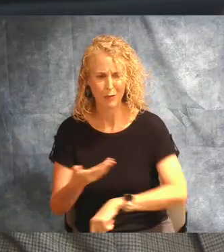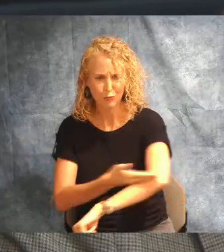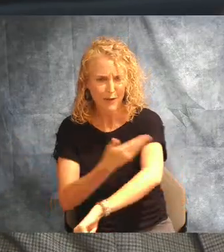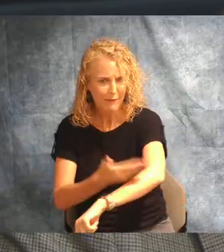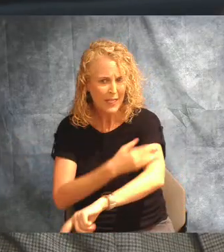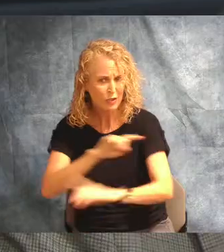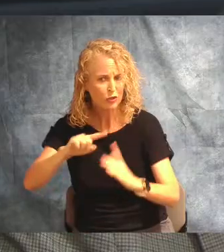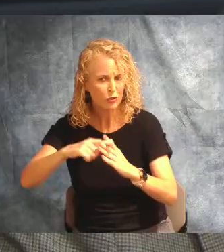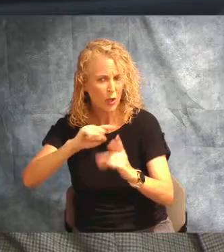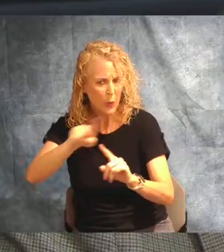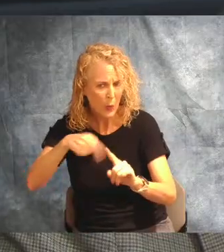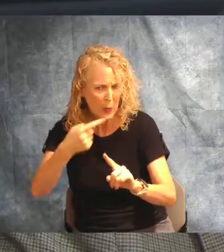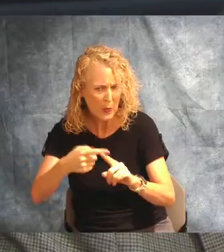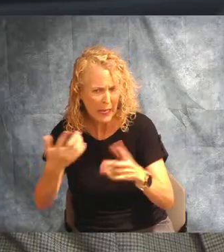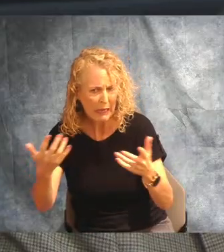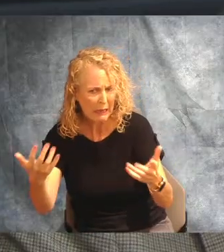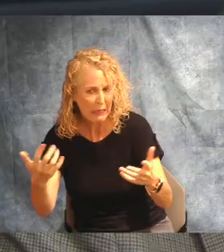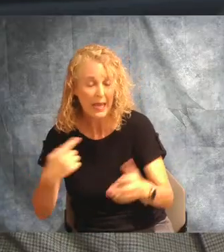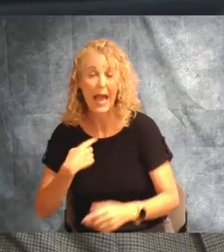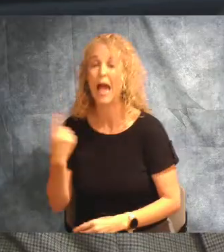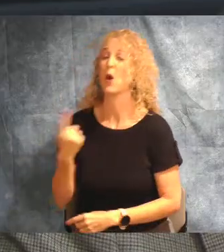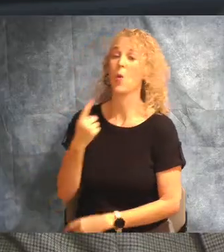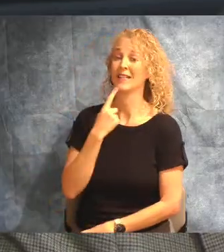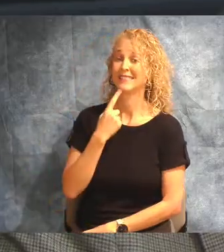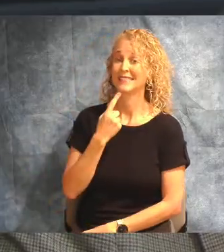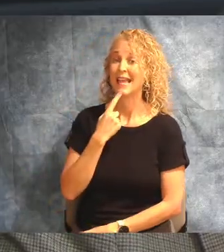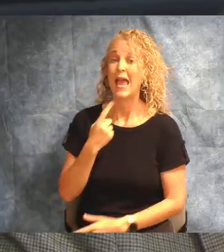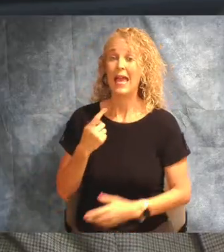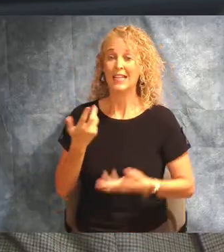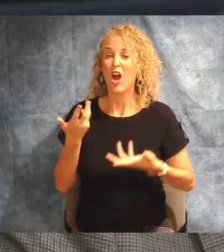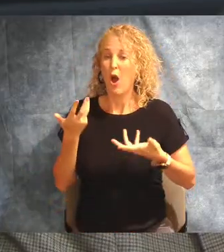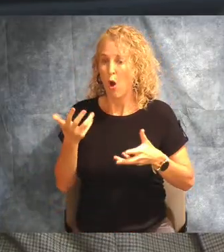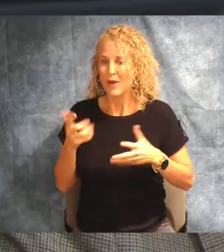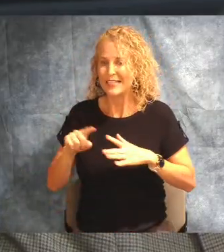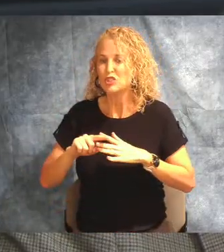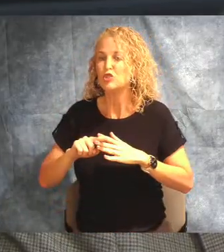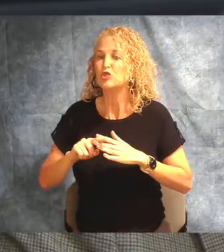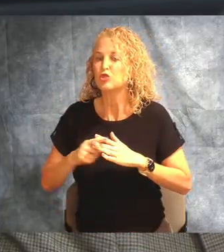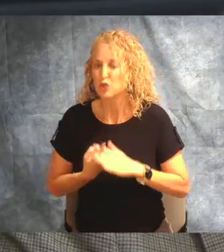going to happen. I tell them the renovate it is happening you just can't tell that it's happening.